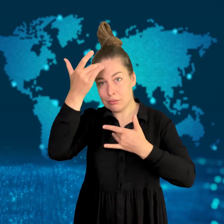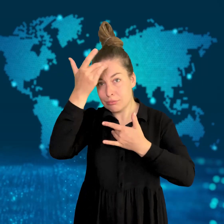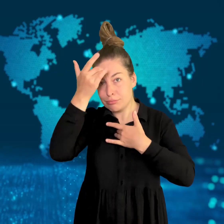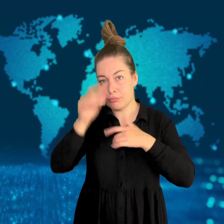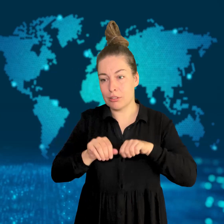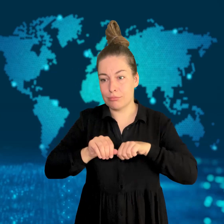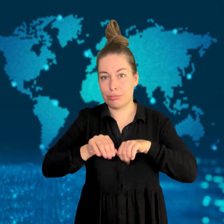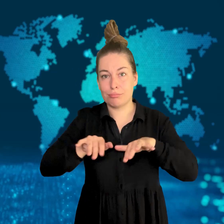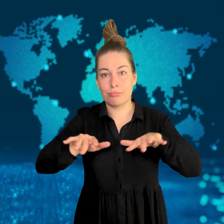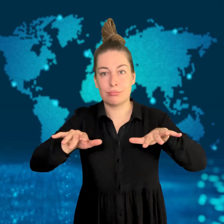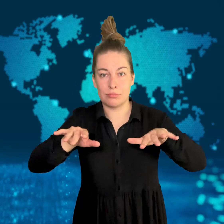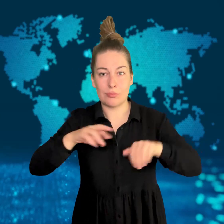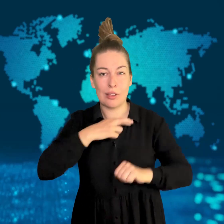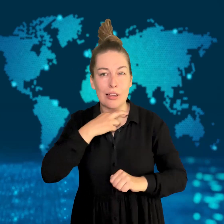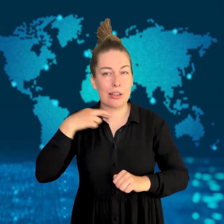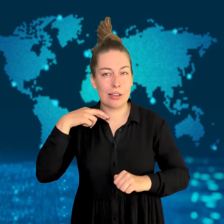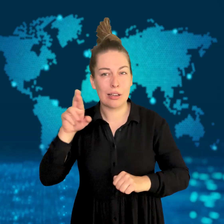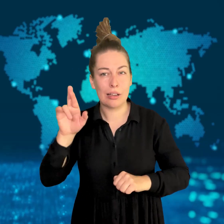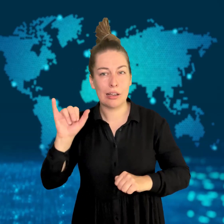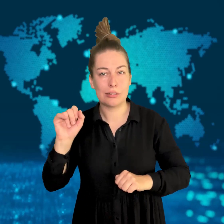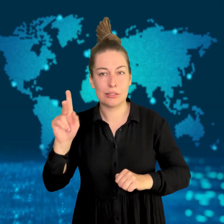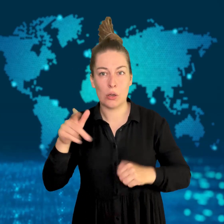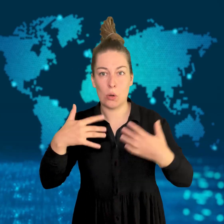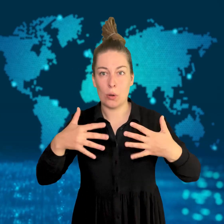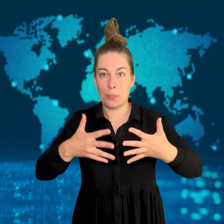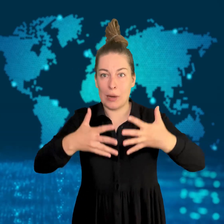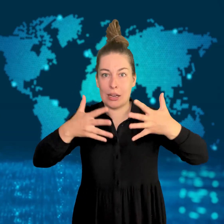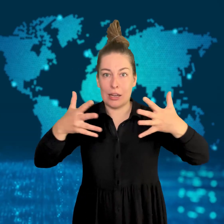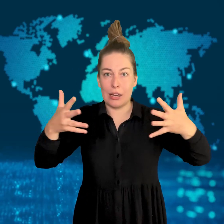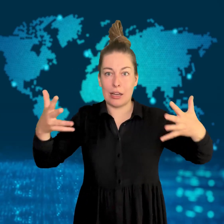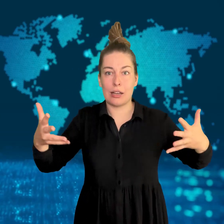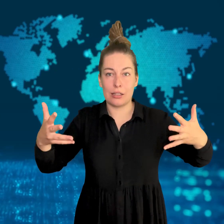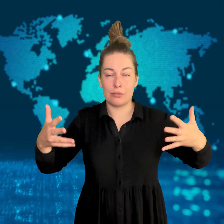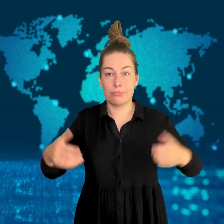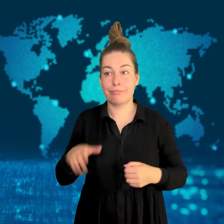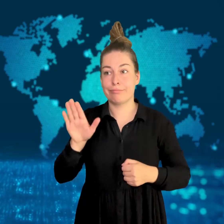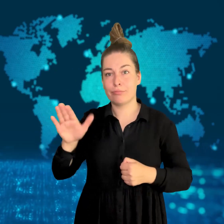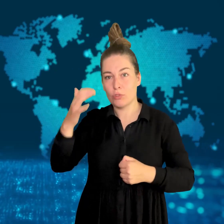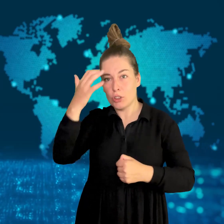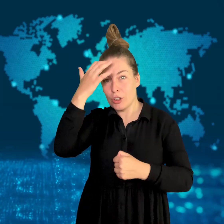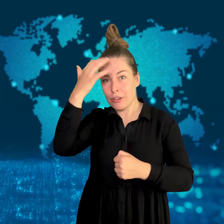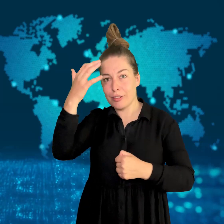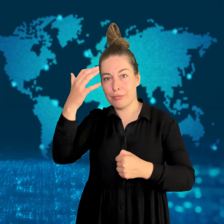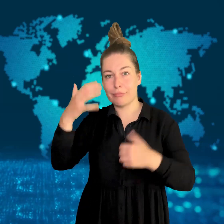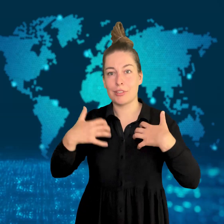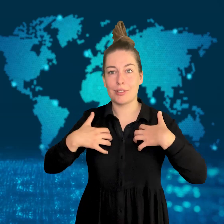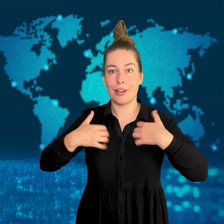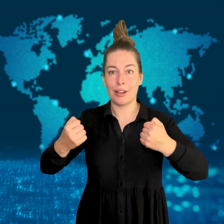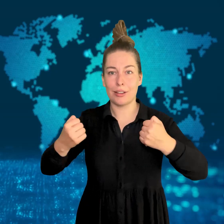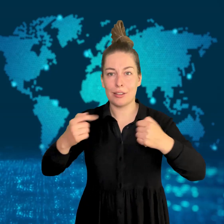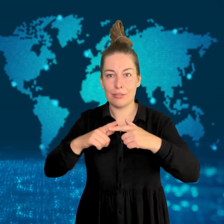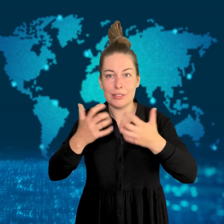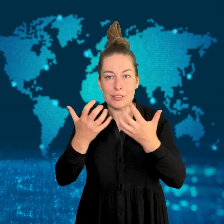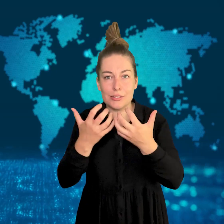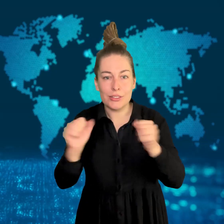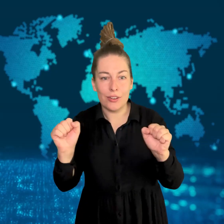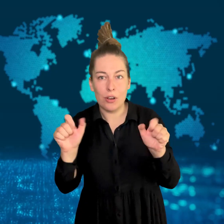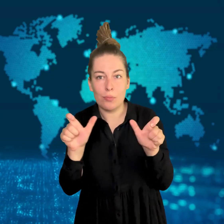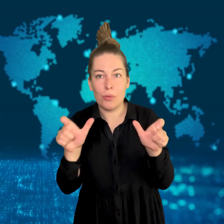extremely high given the living conditions on the barge.